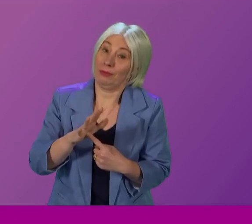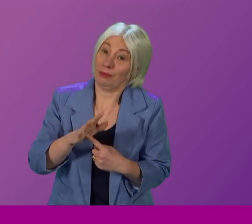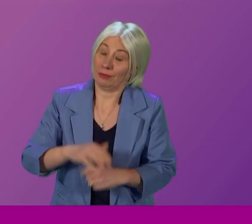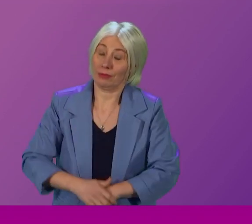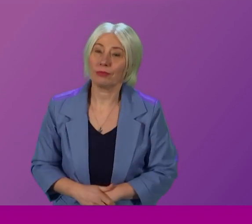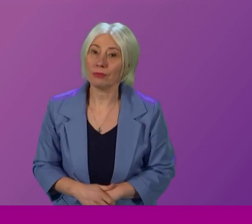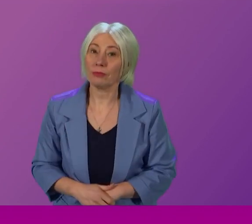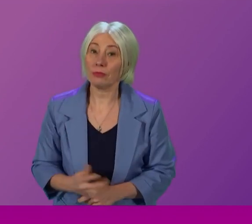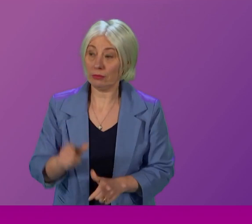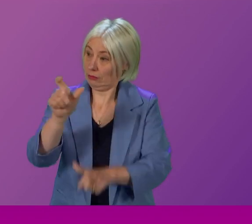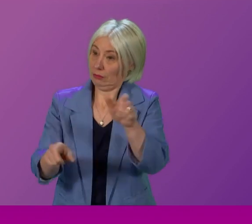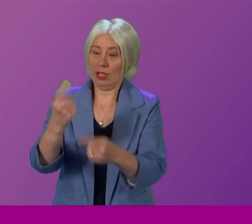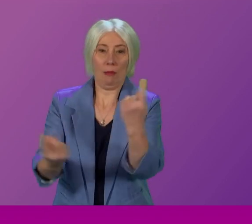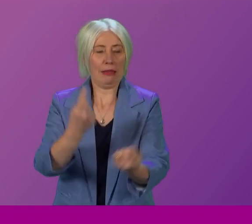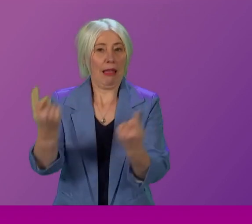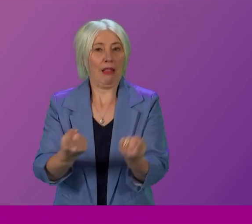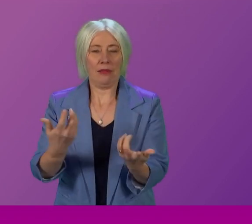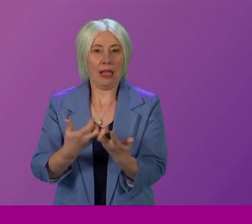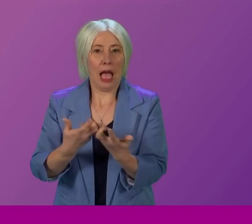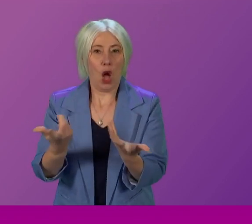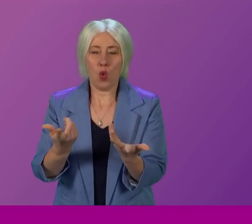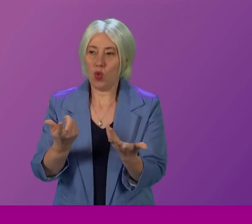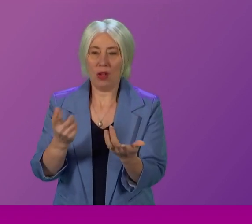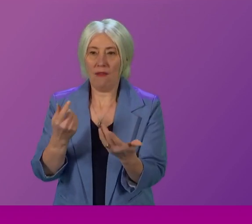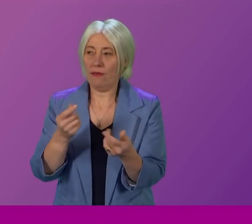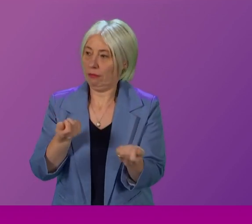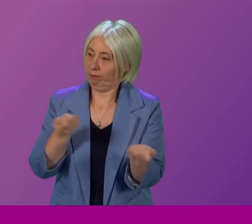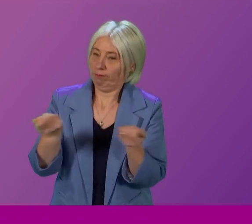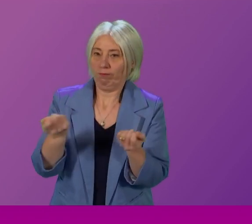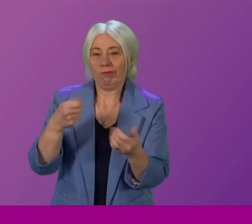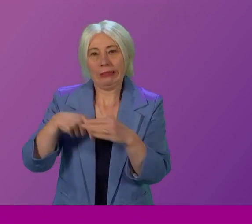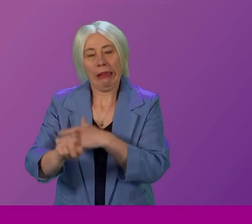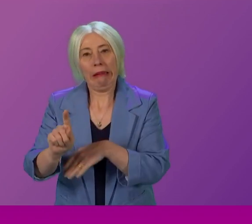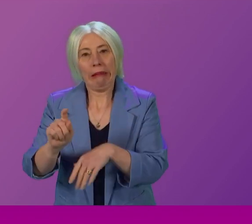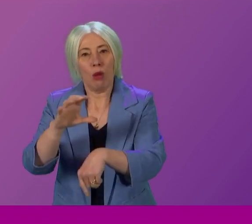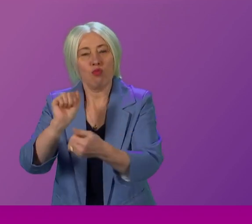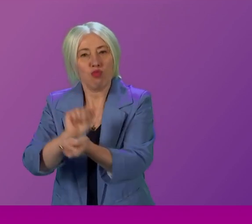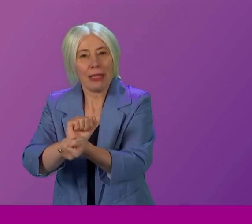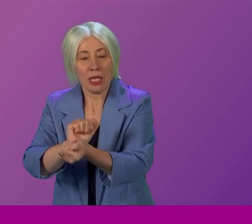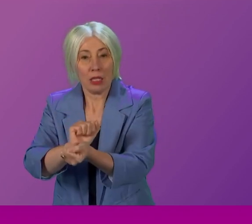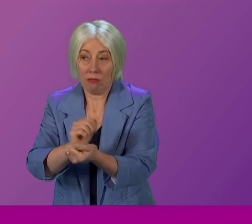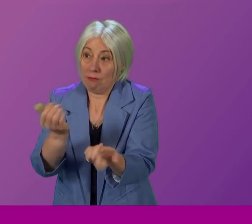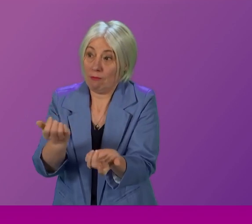How individuals are treated within the Prison Service, as I have said, is based on the nature